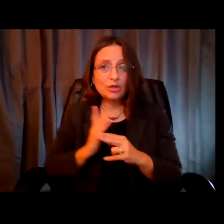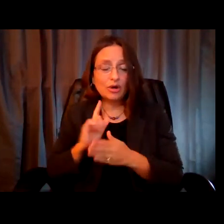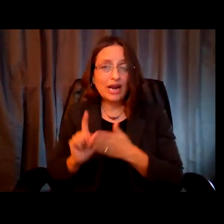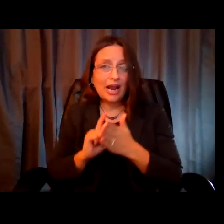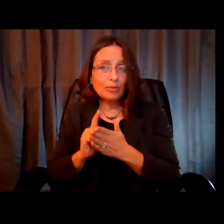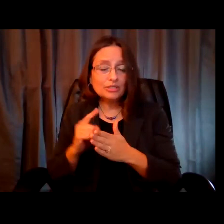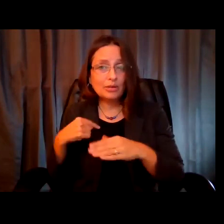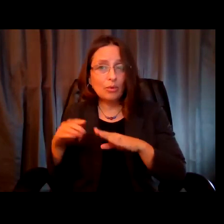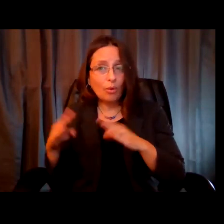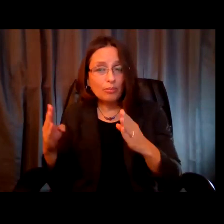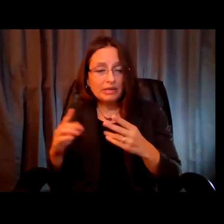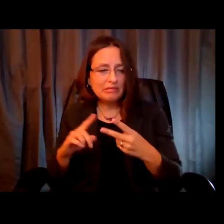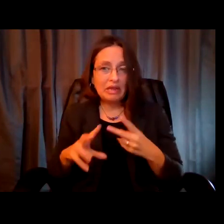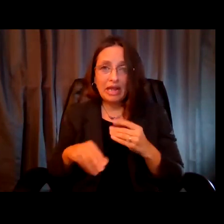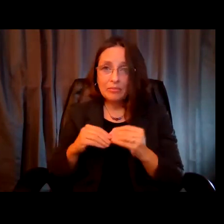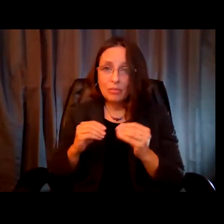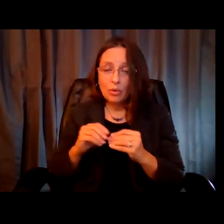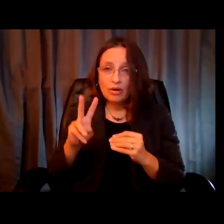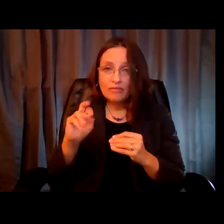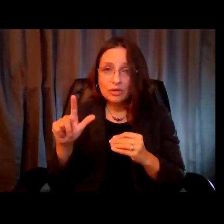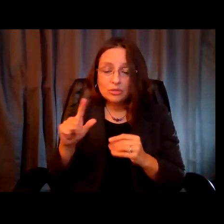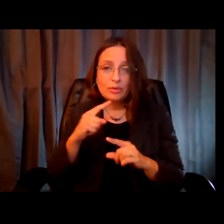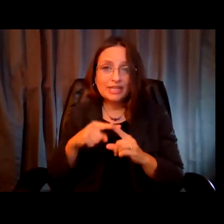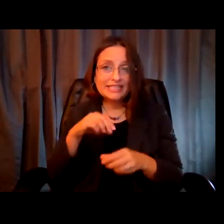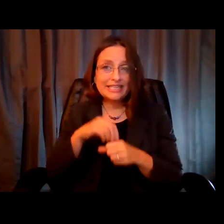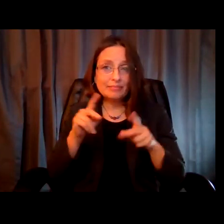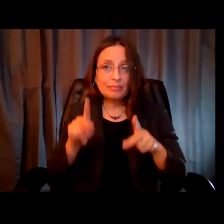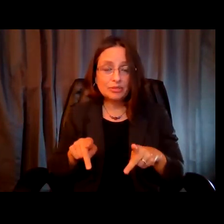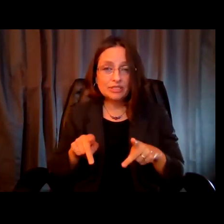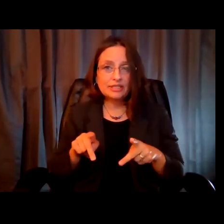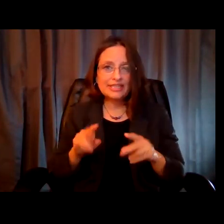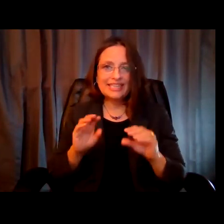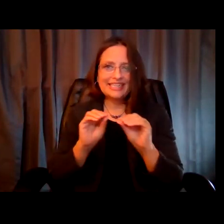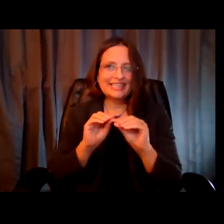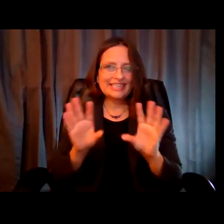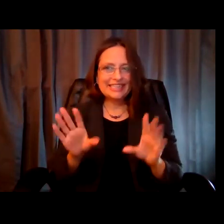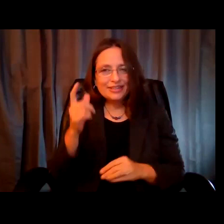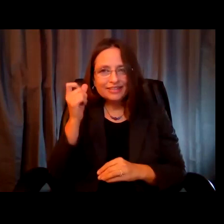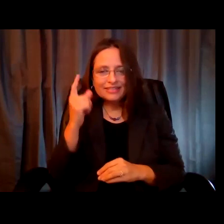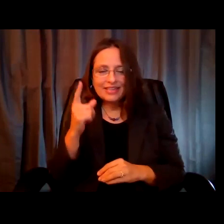It may seem that other people are doing some of the things your provider used to do. But